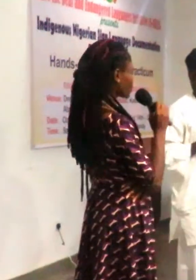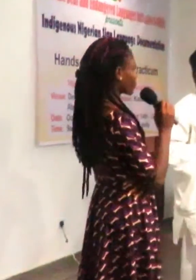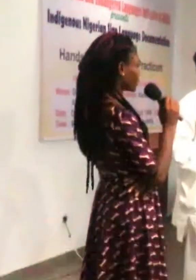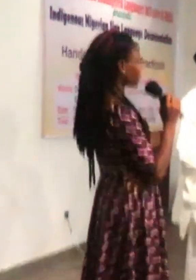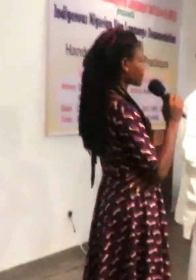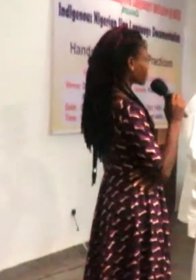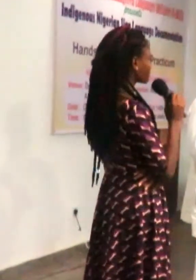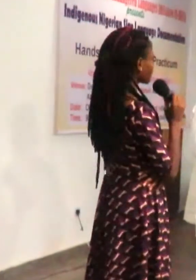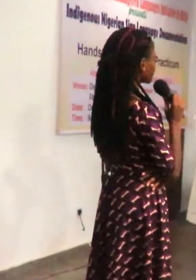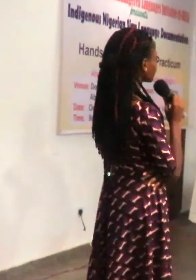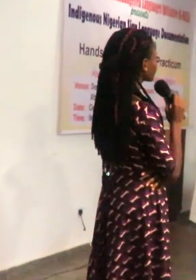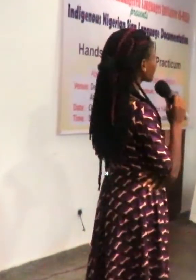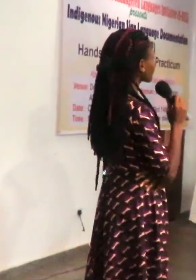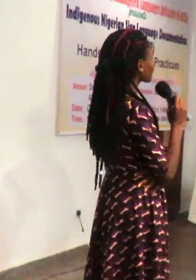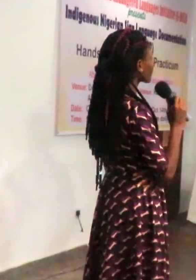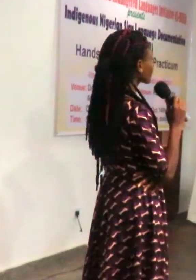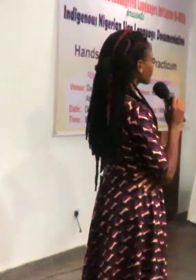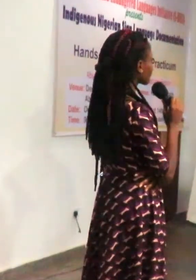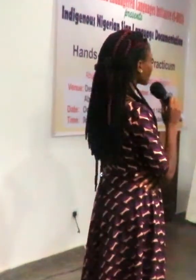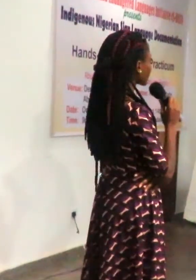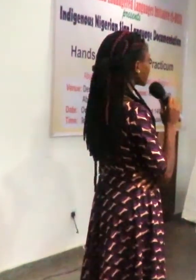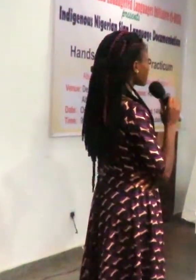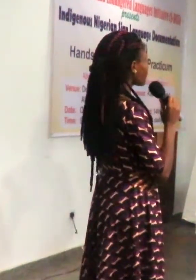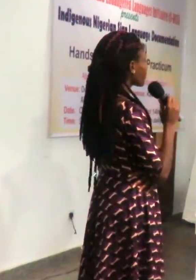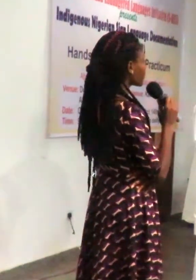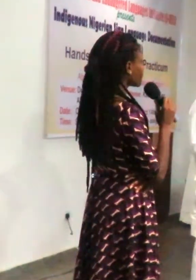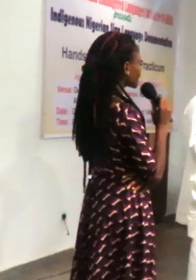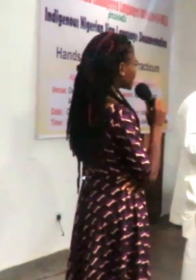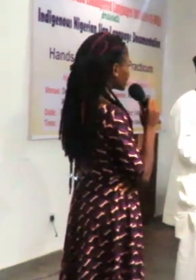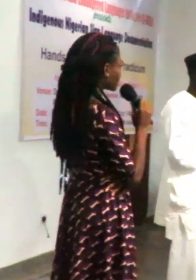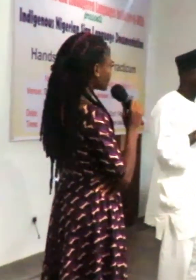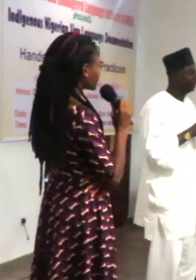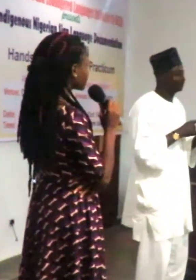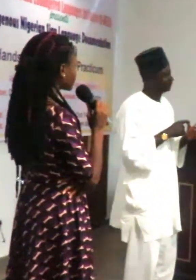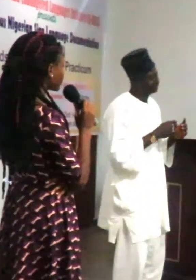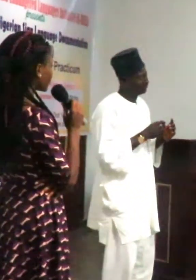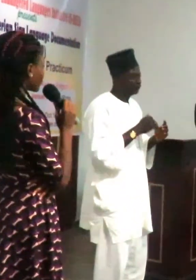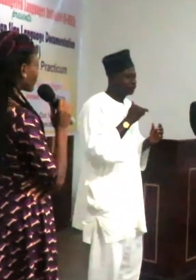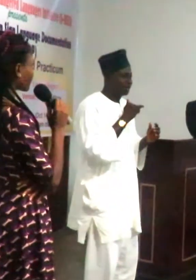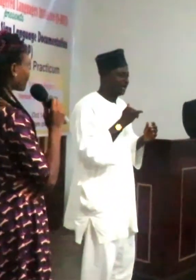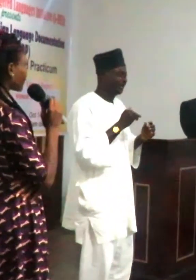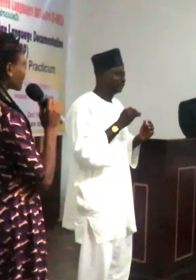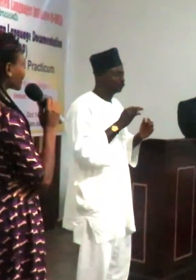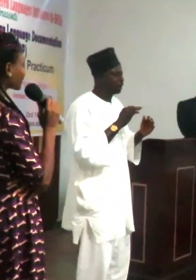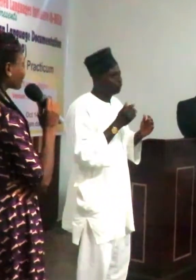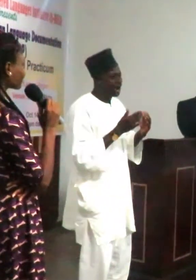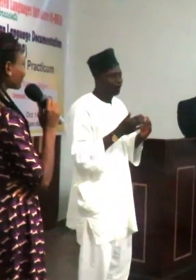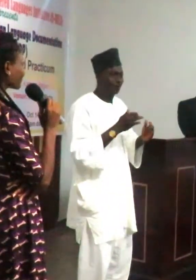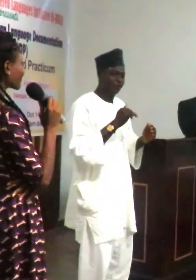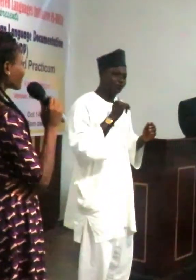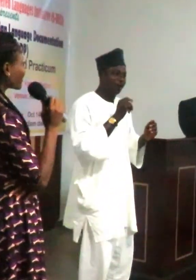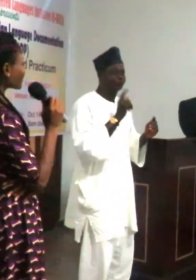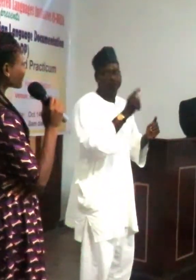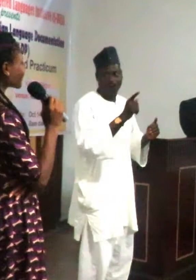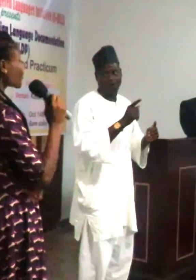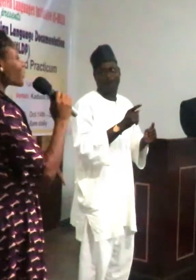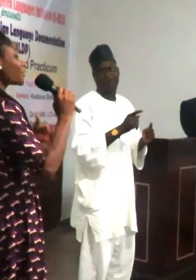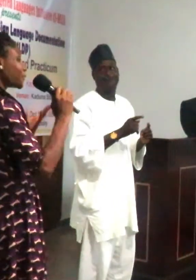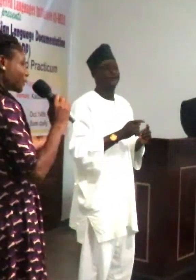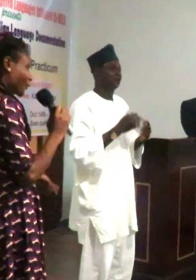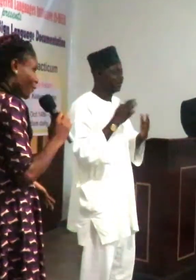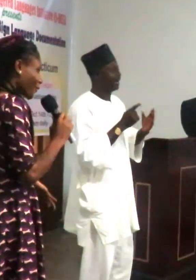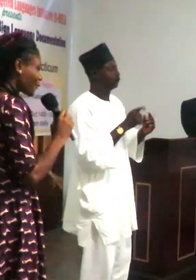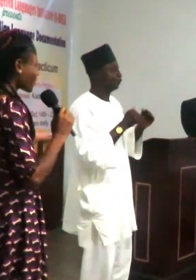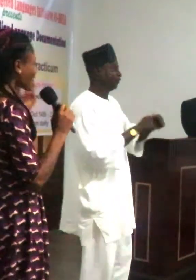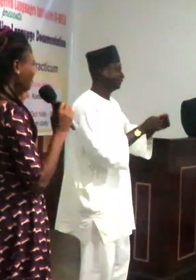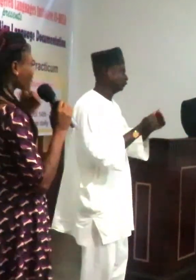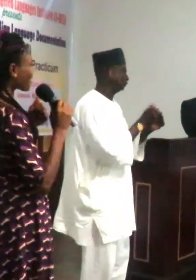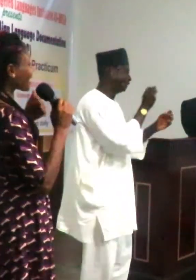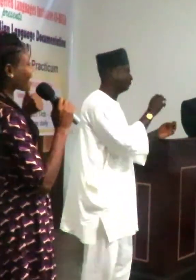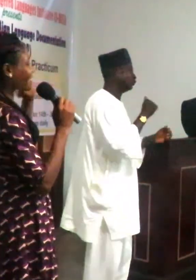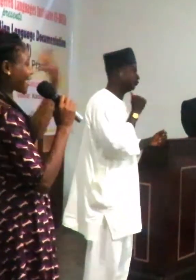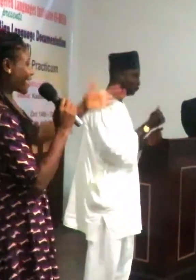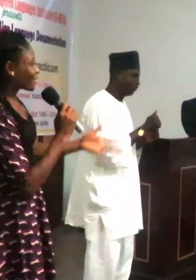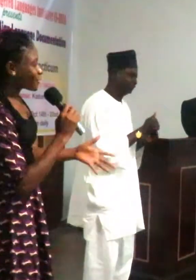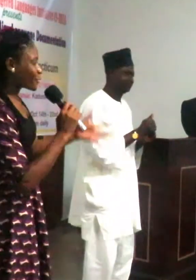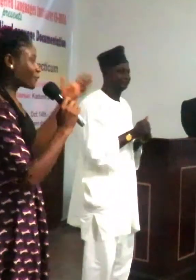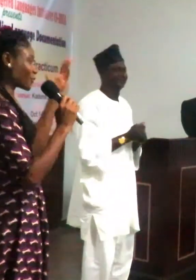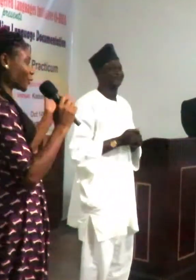based version that came into Nigeria in 1960 so the argument anybody should be conversant